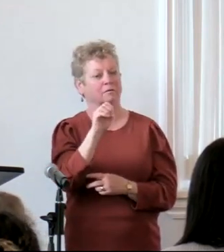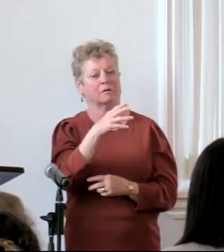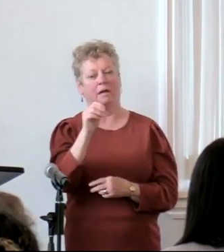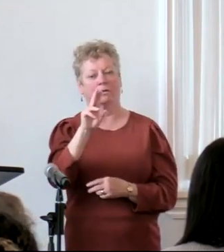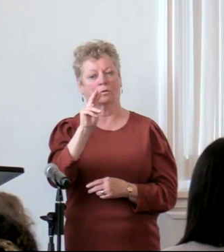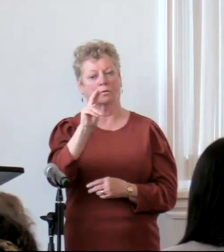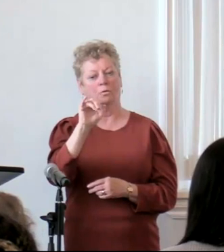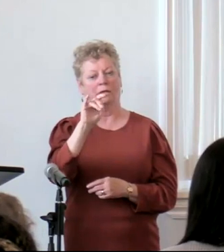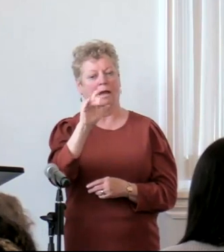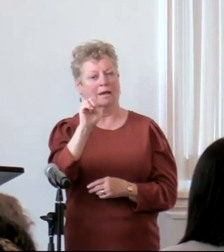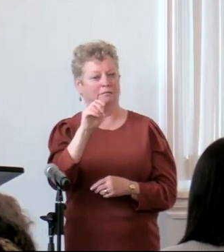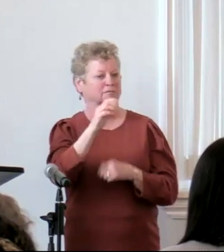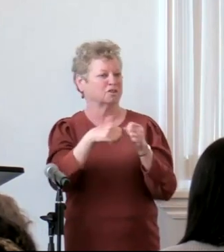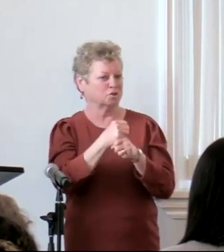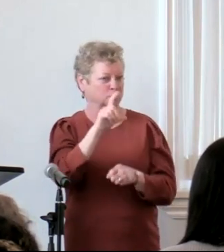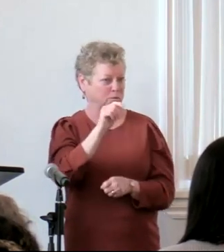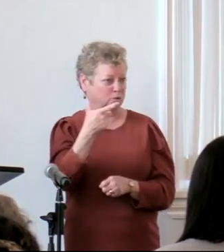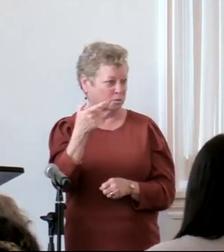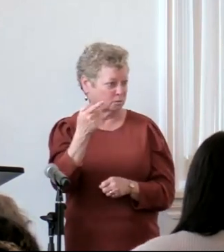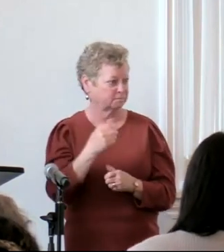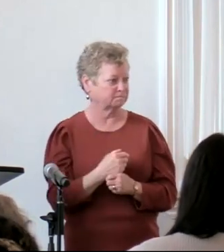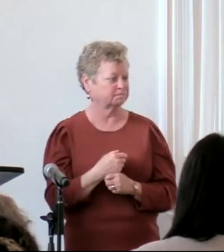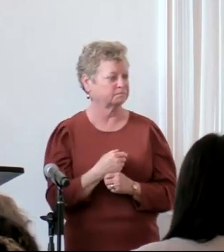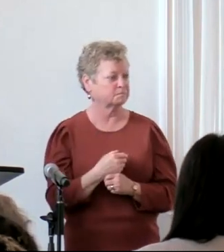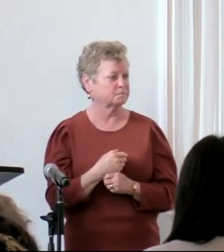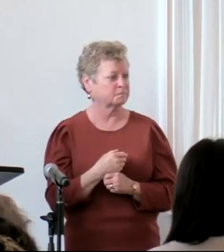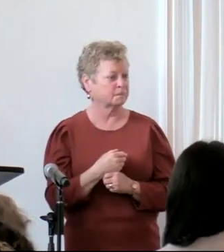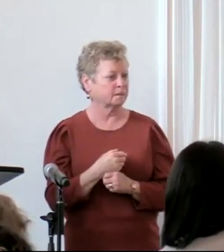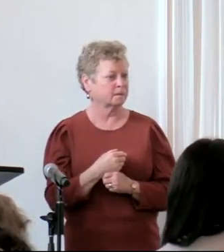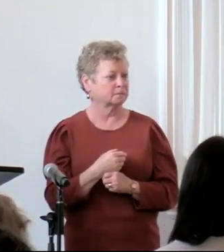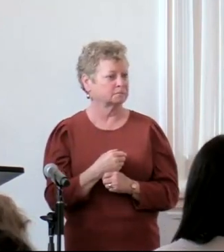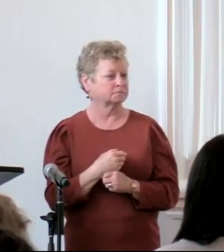Previously... sorry,